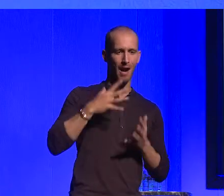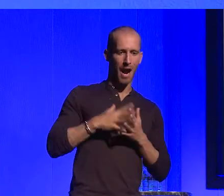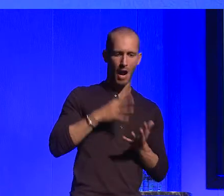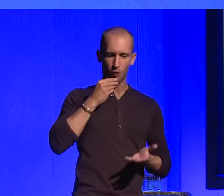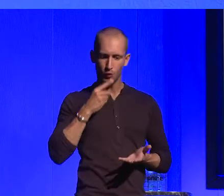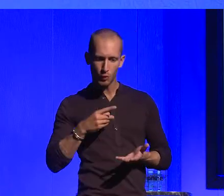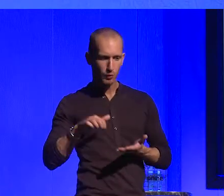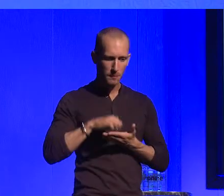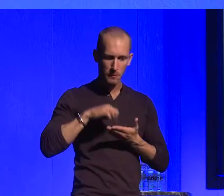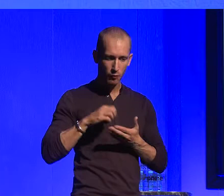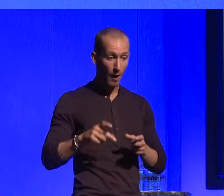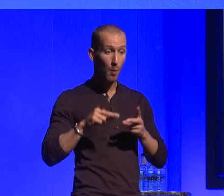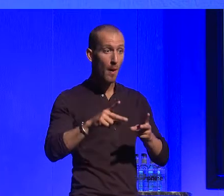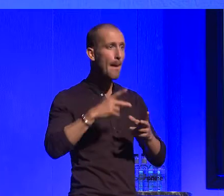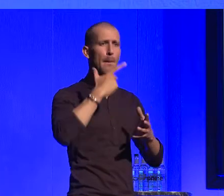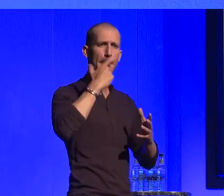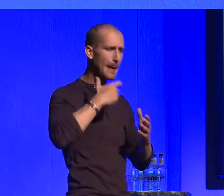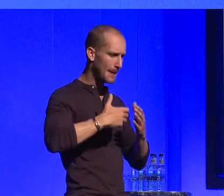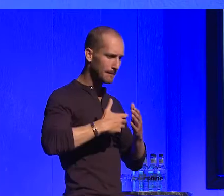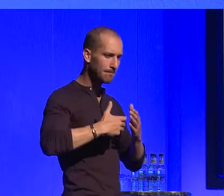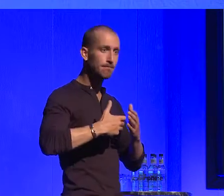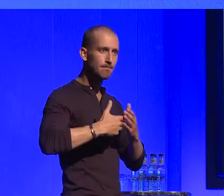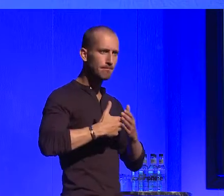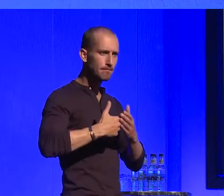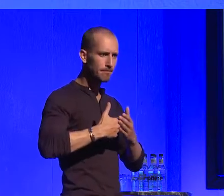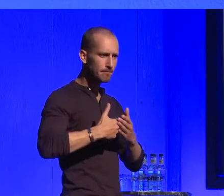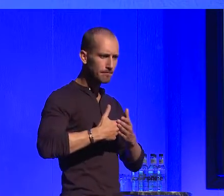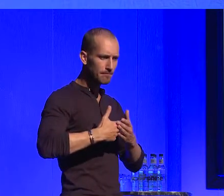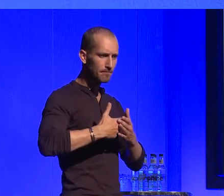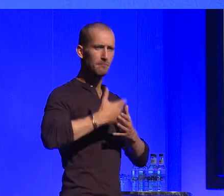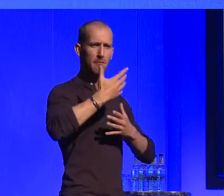also, insofar as making it comprehensible and easy to access.